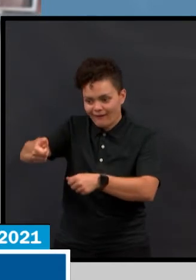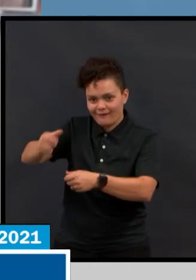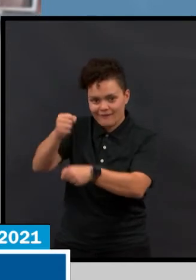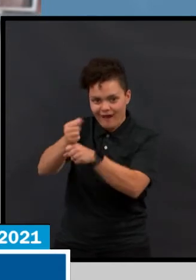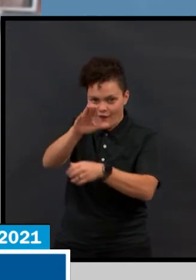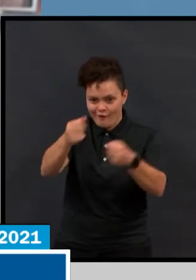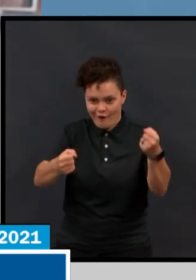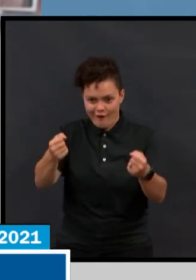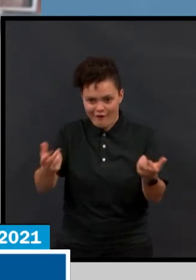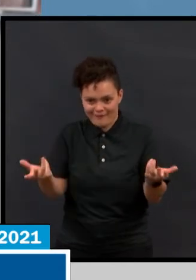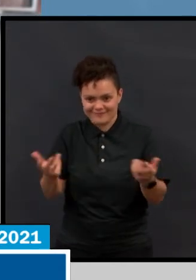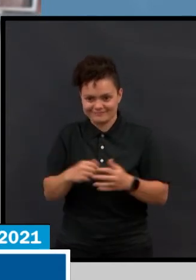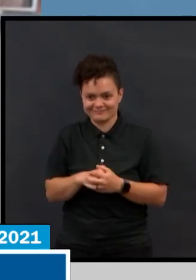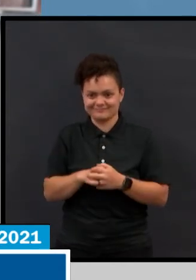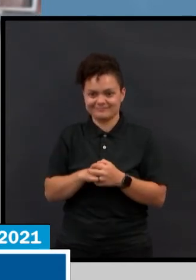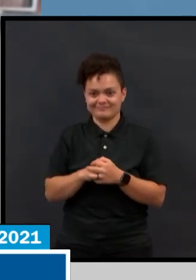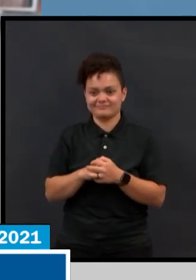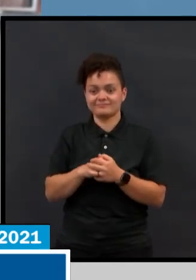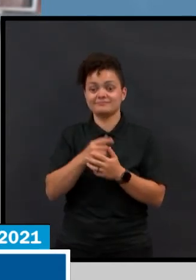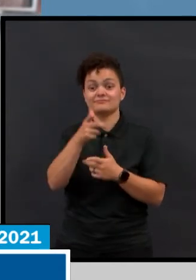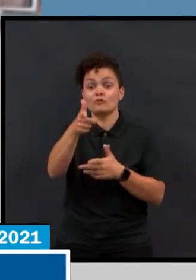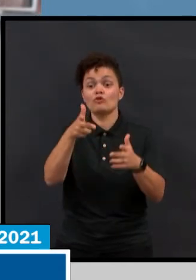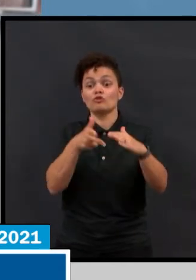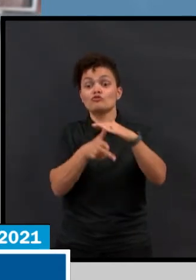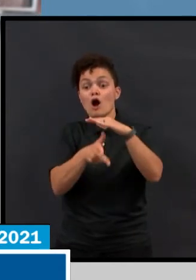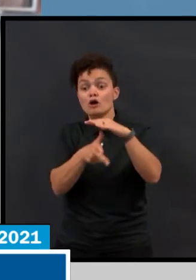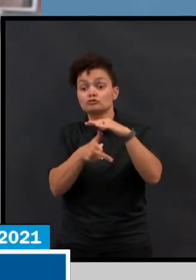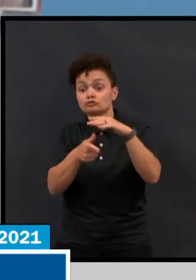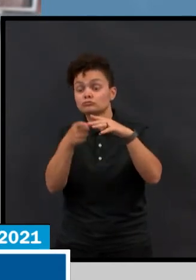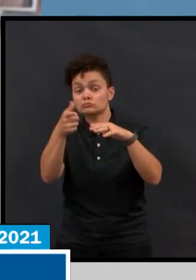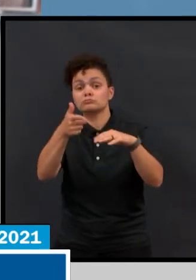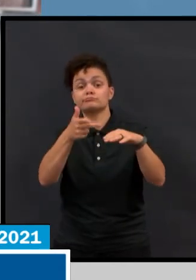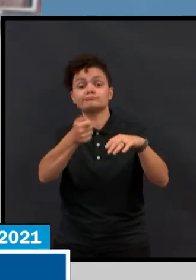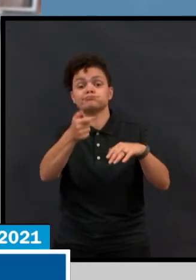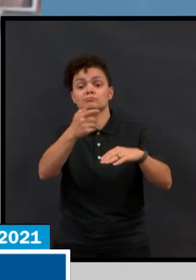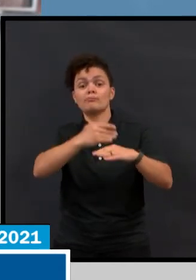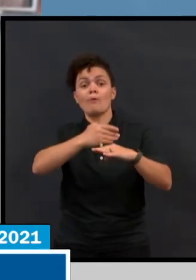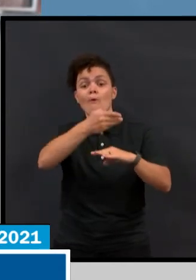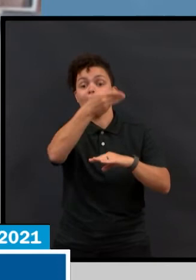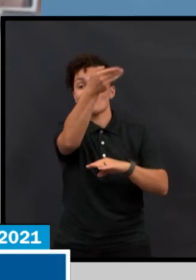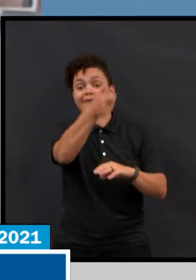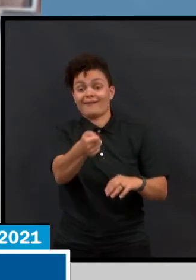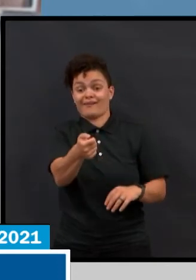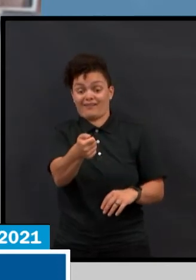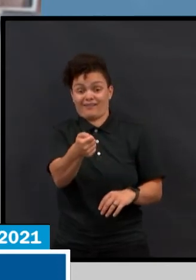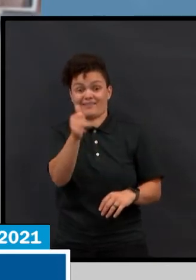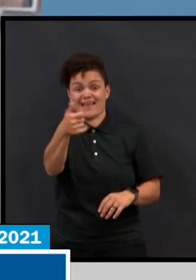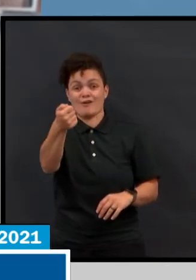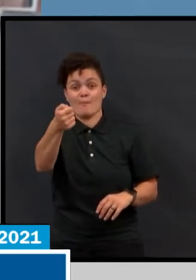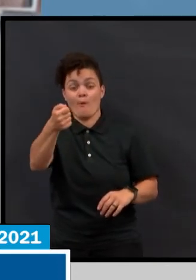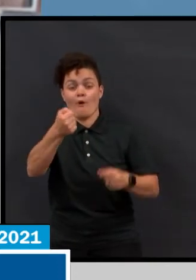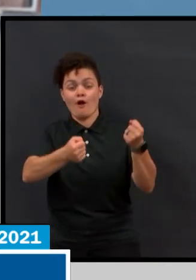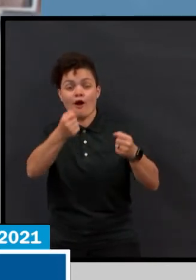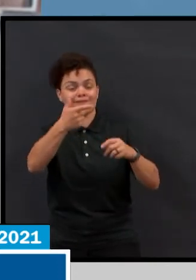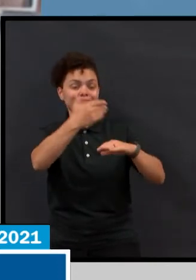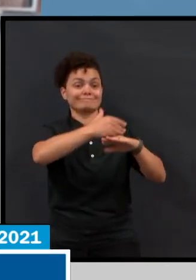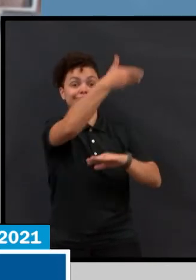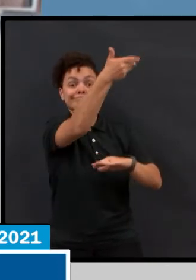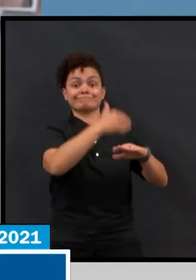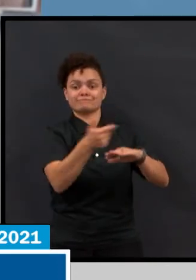garage door openers and a place where it can't be seen we've seen an increase in incidents where